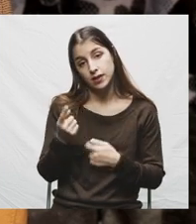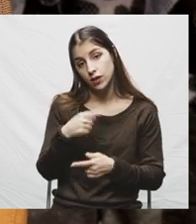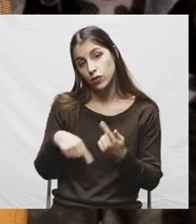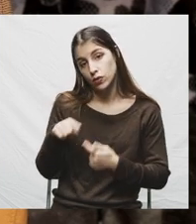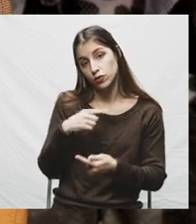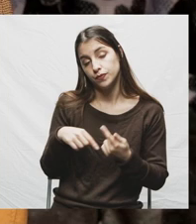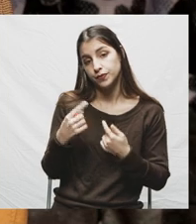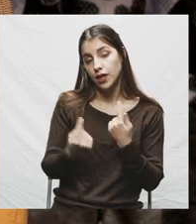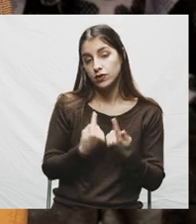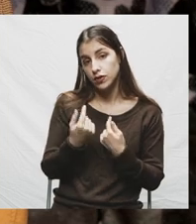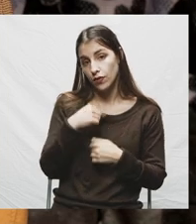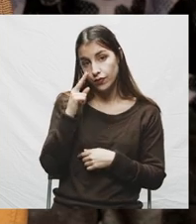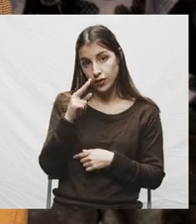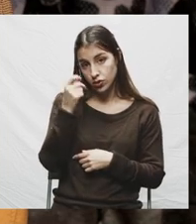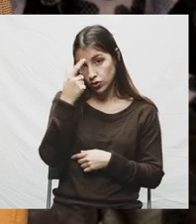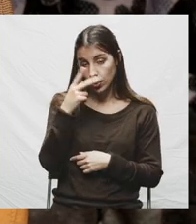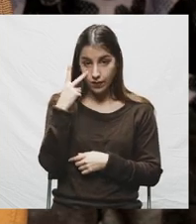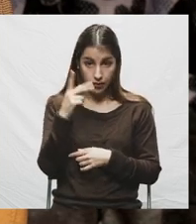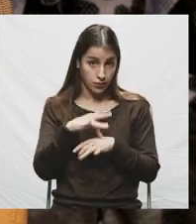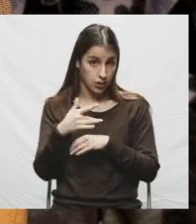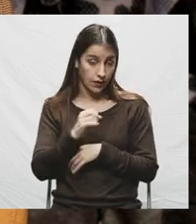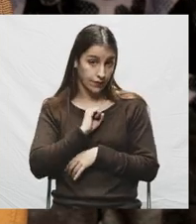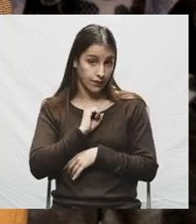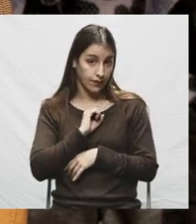it’s cycles. Sometimes I look at my journey a bit through cycles.